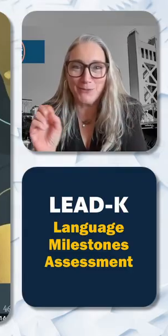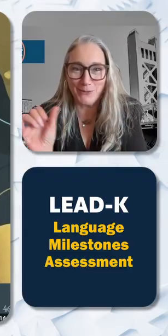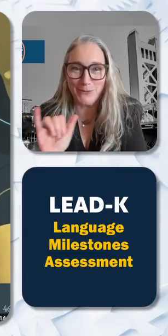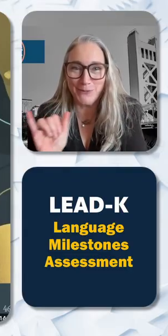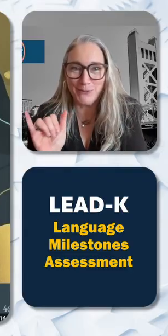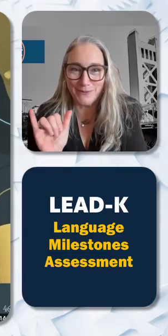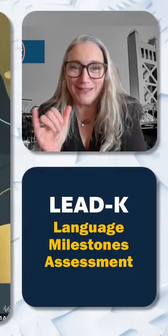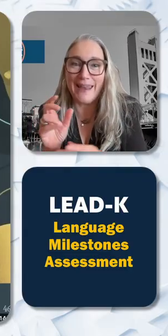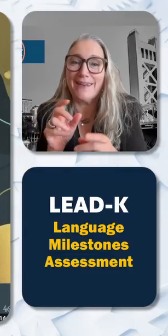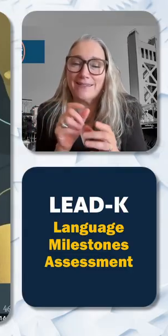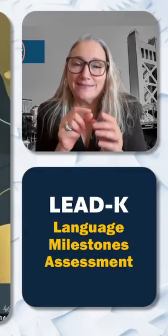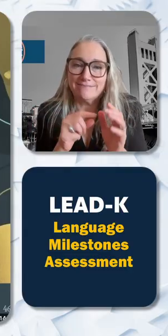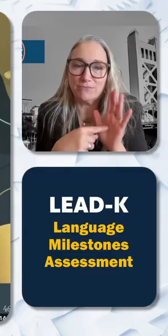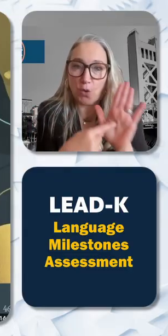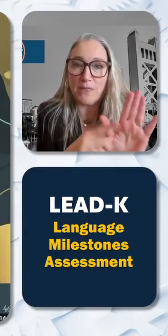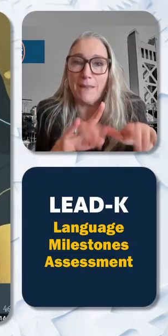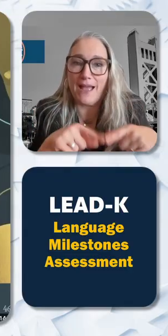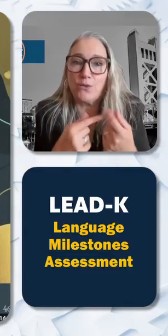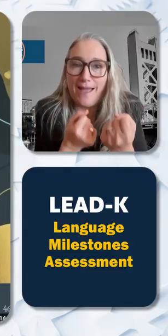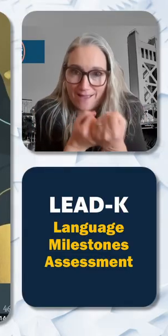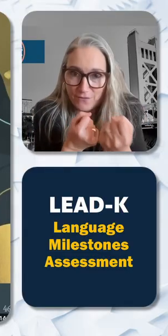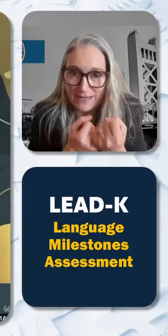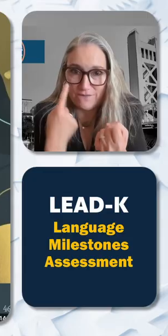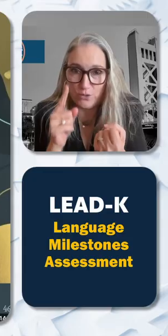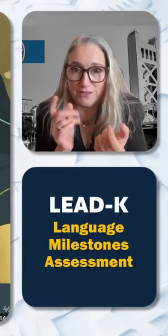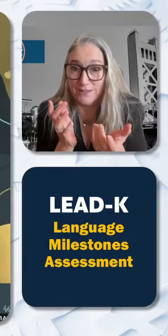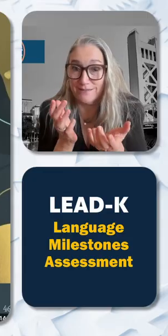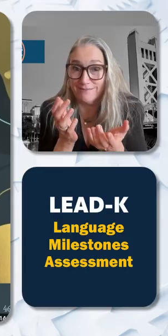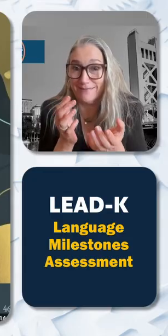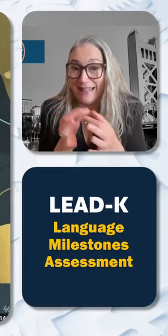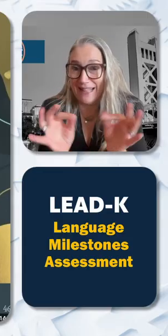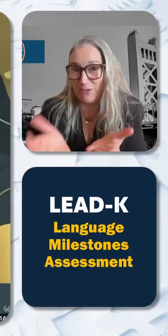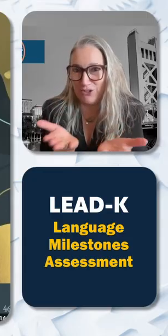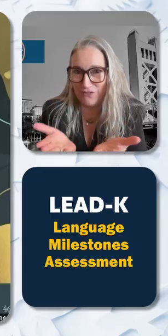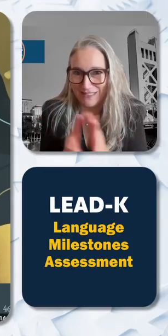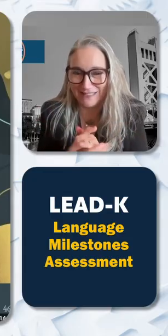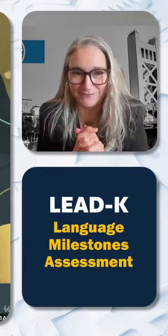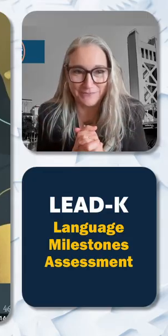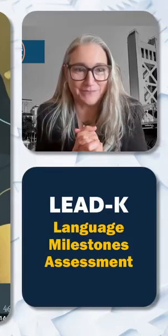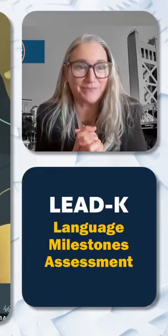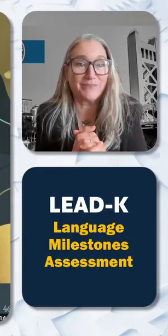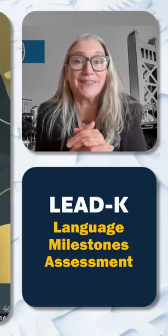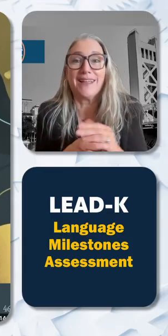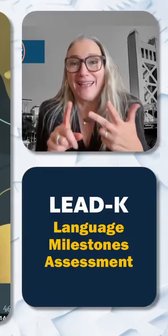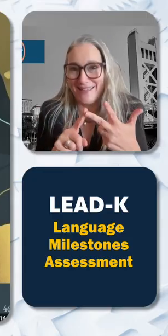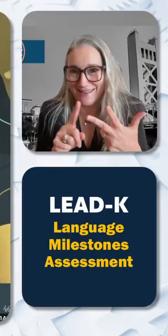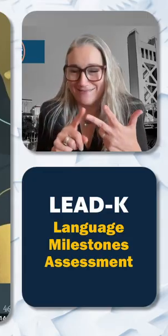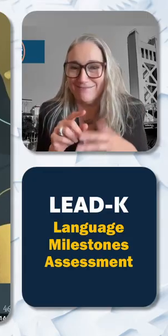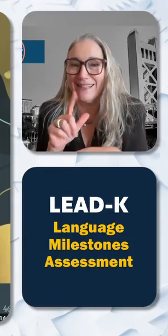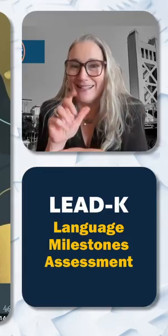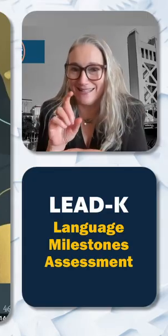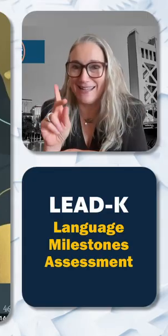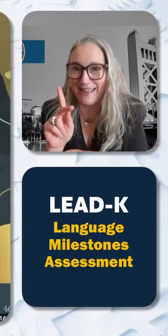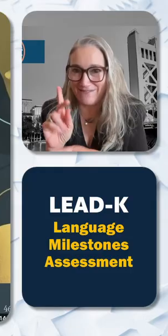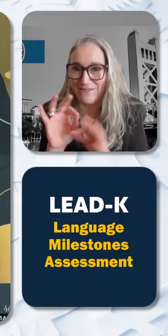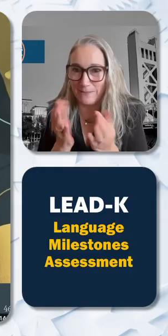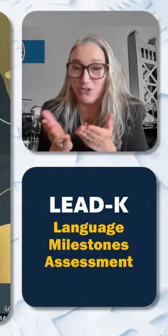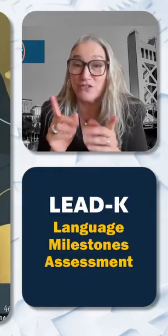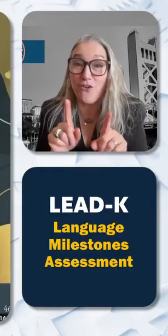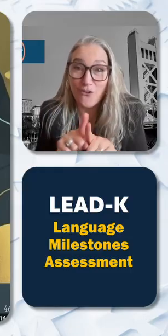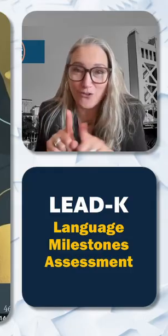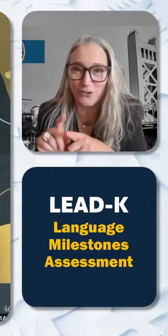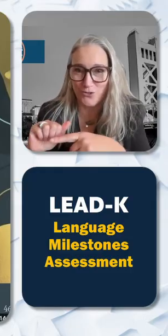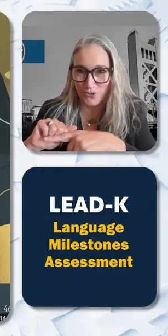And the parent mentors would also emphasize language milestones to support language services.